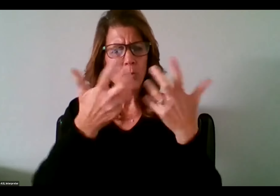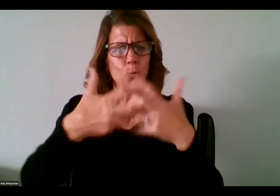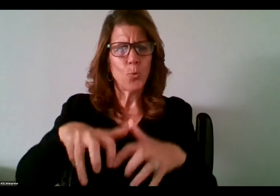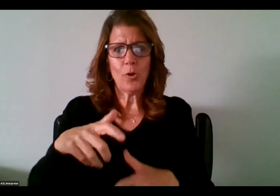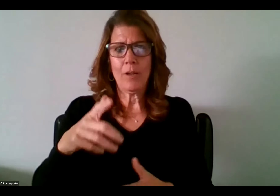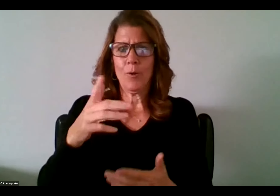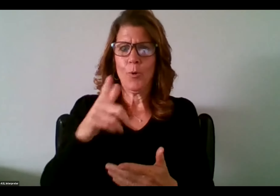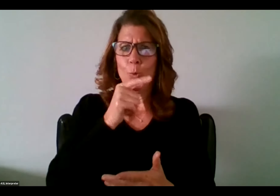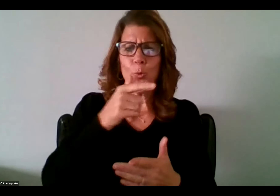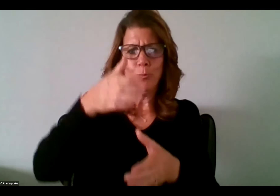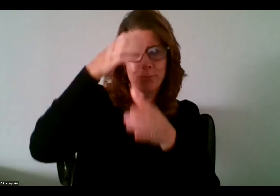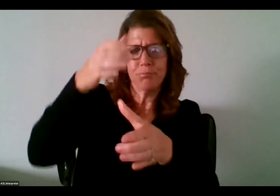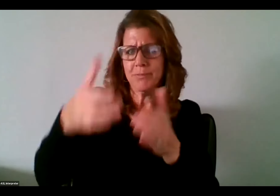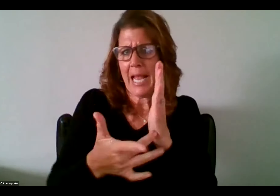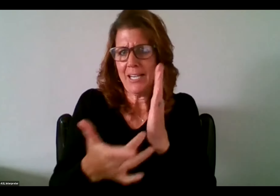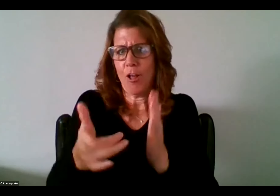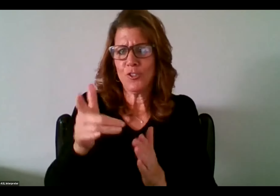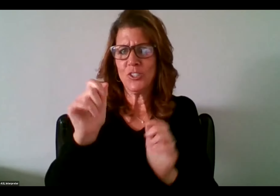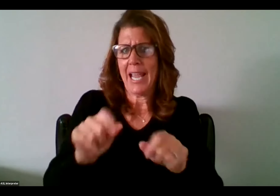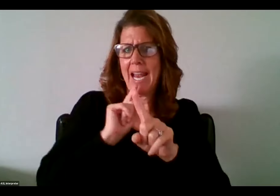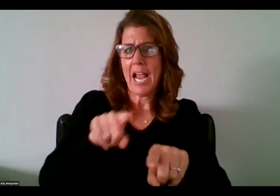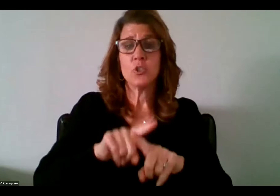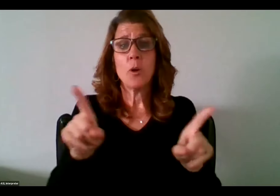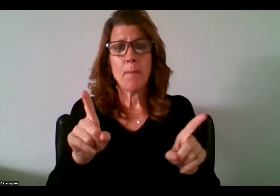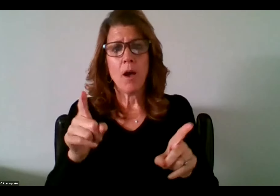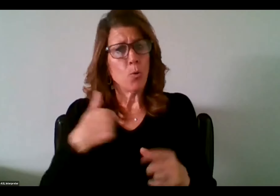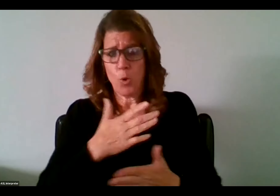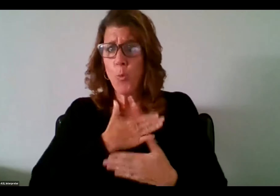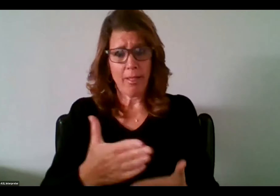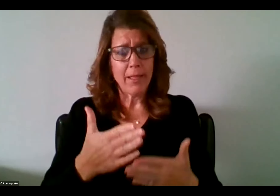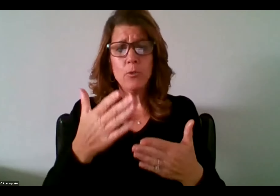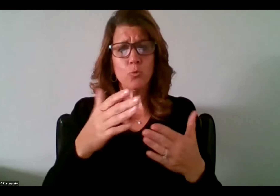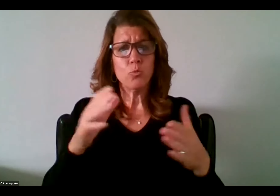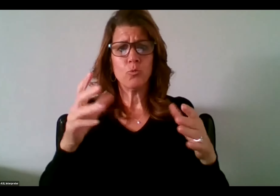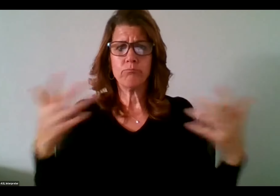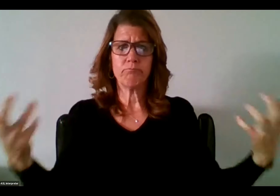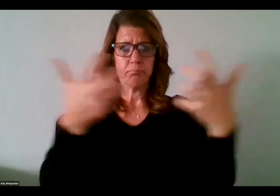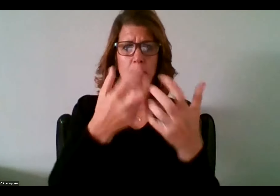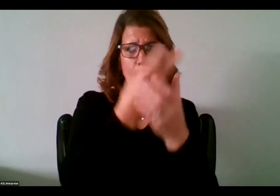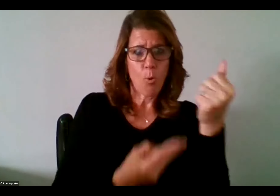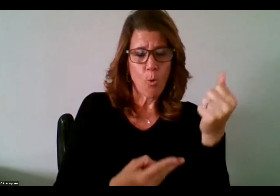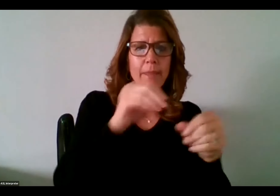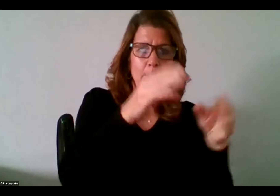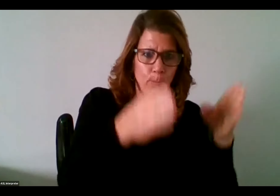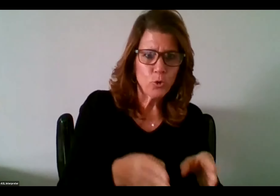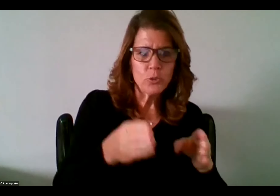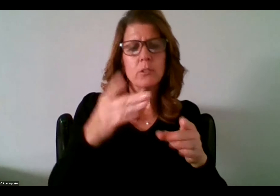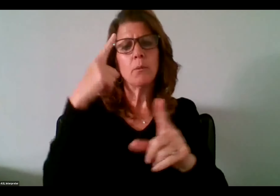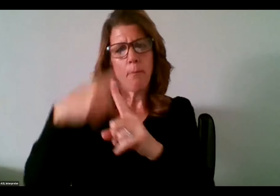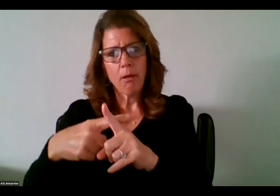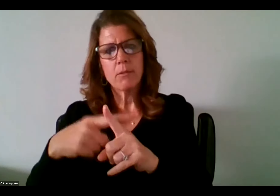to someone using zoom more, but we are willing to to accommodate absolutely. I just don't